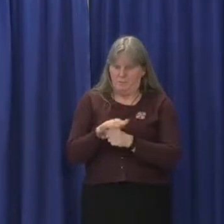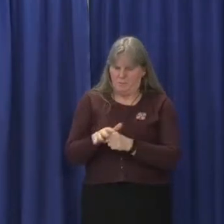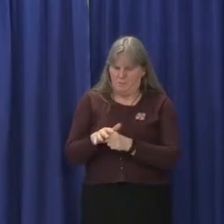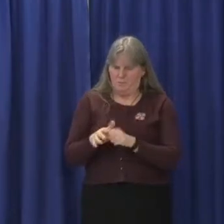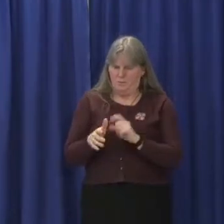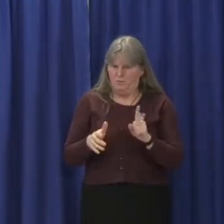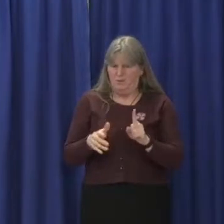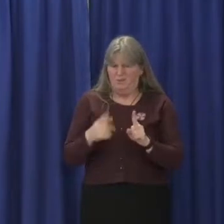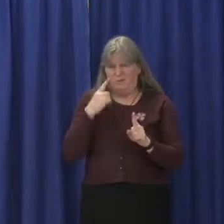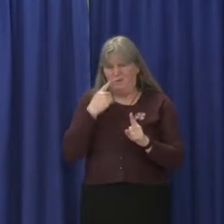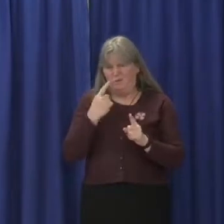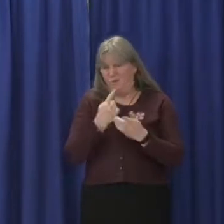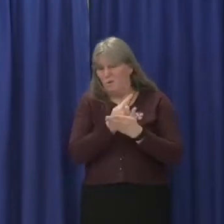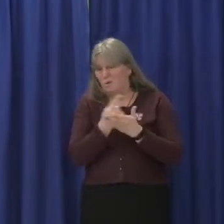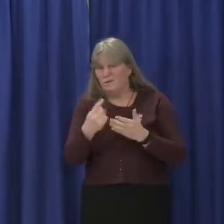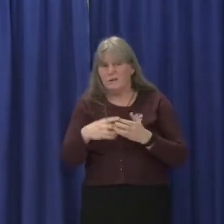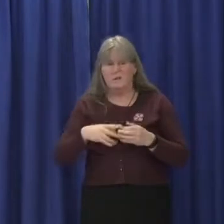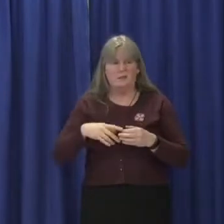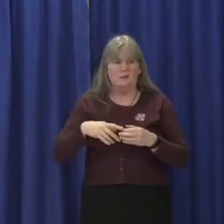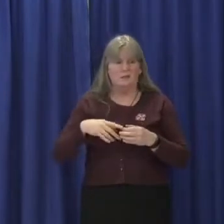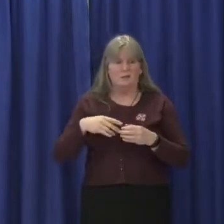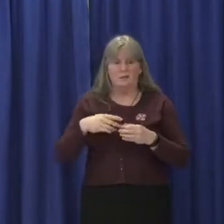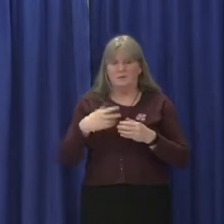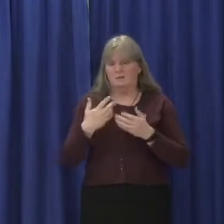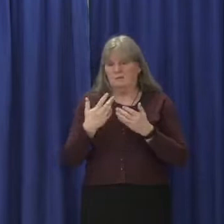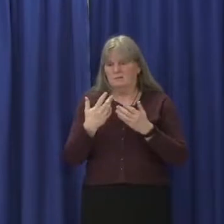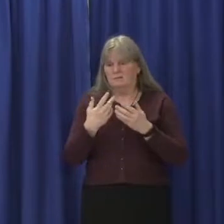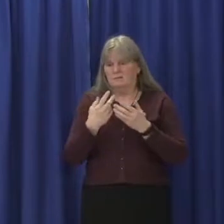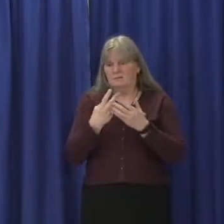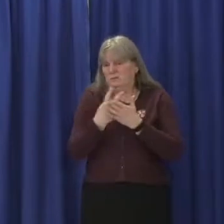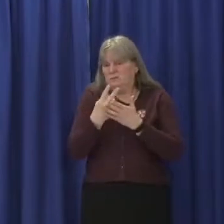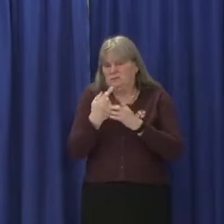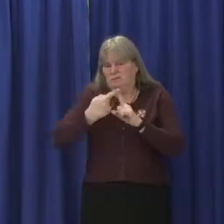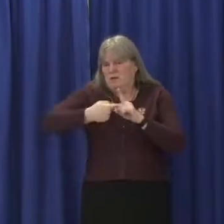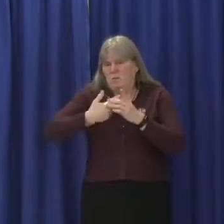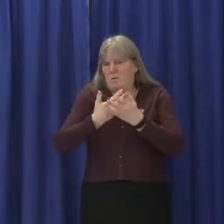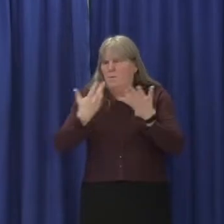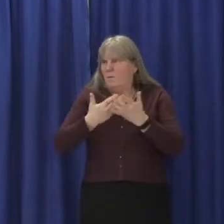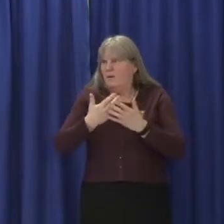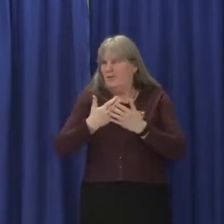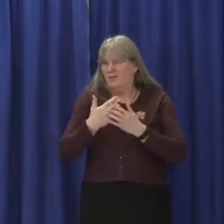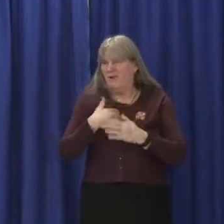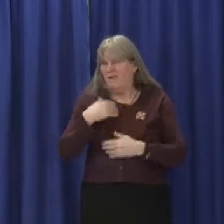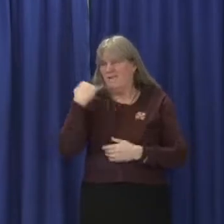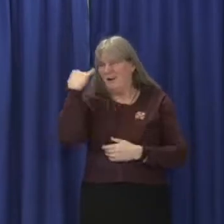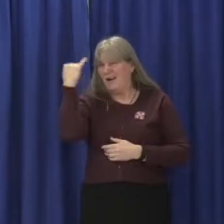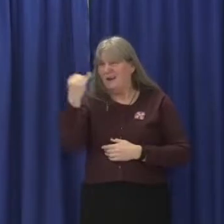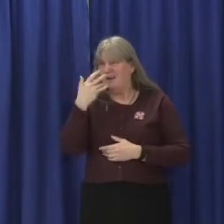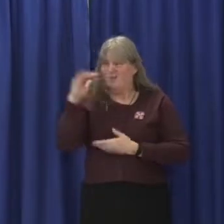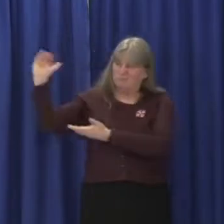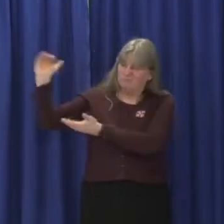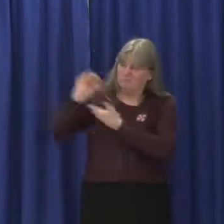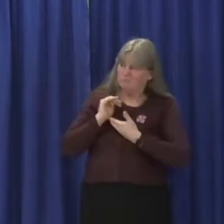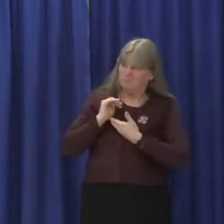week? Or can you have a bit of a timeframe, and given the indication of when the next shipment might come?